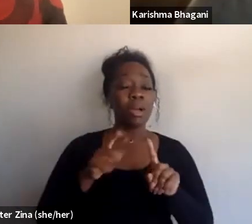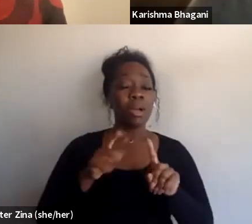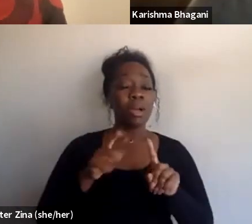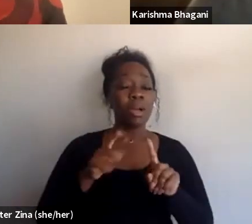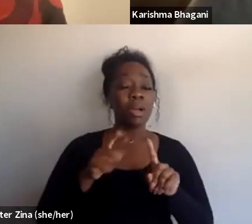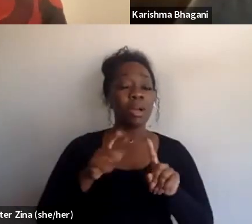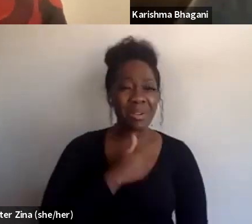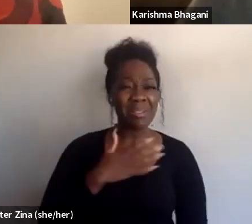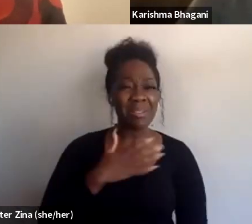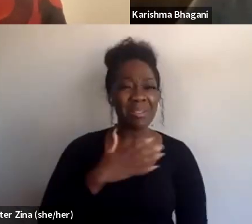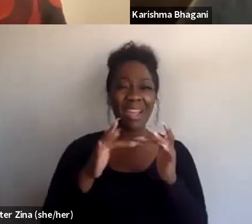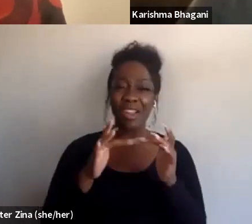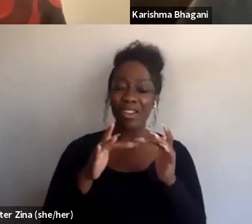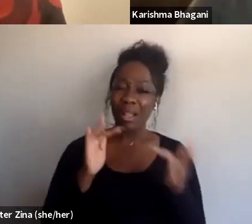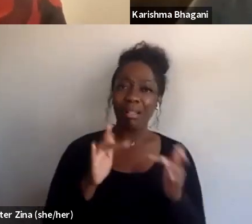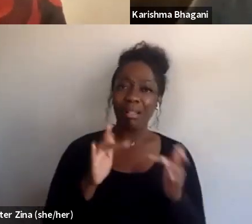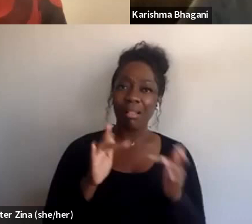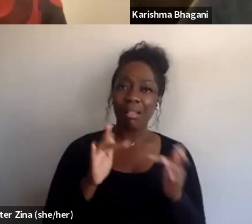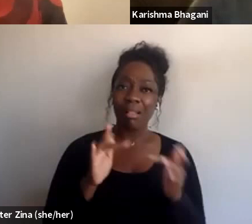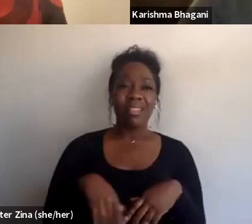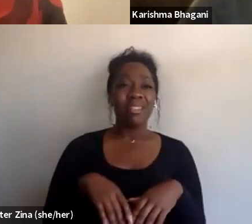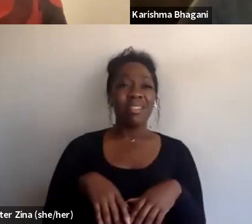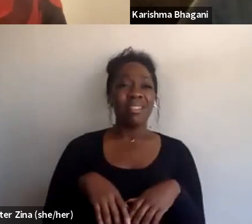Looks like my internet is also playing some games with me.